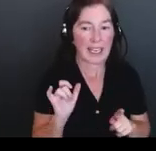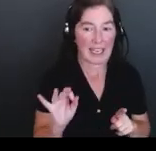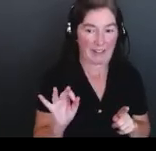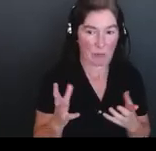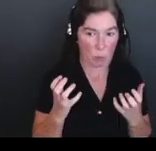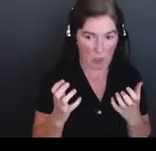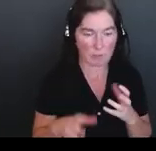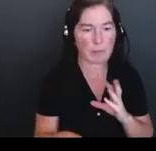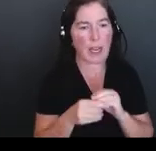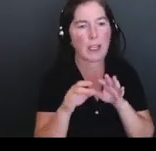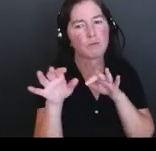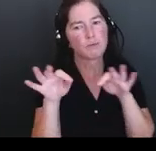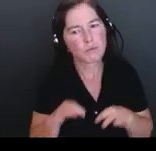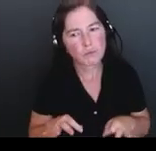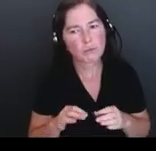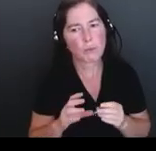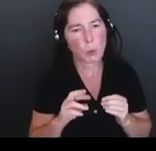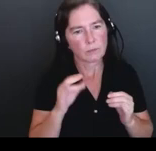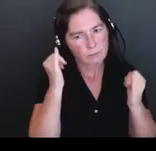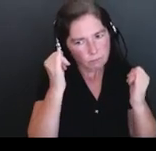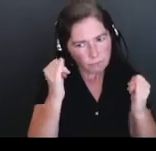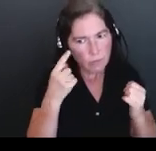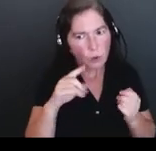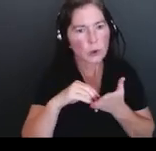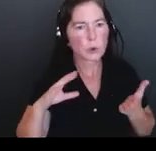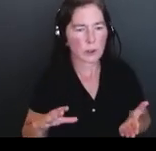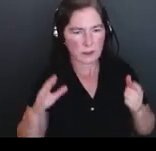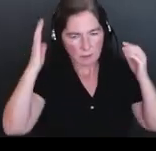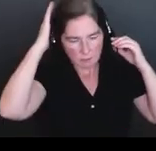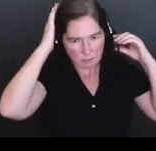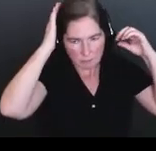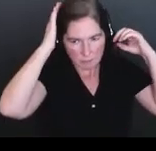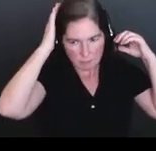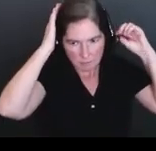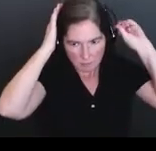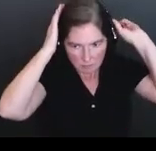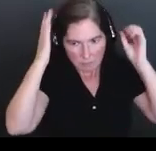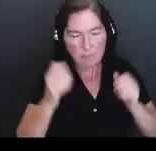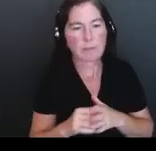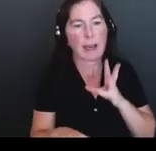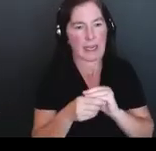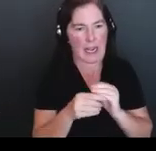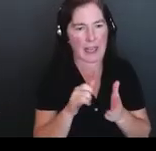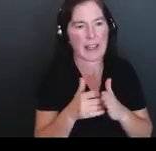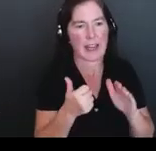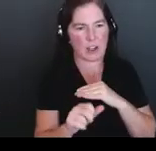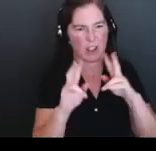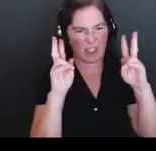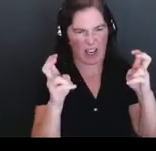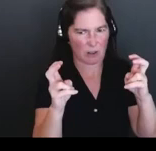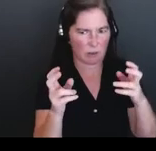or upload an image from my computer. I won't worry about that for now.